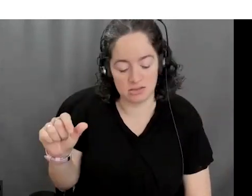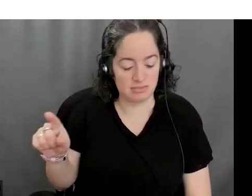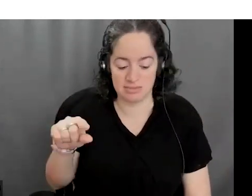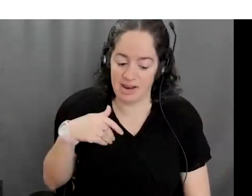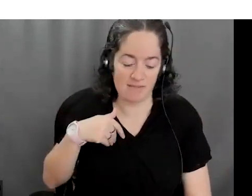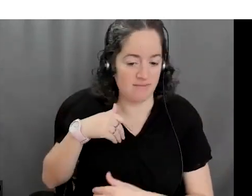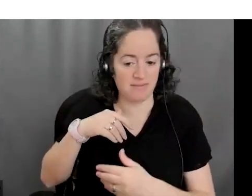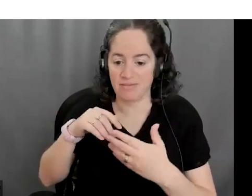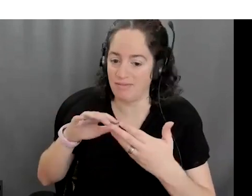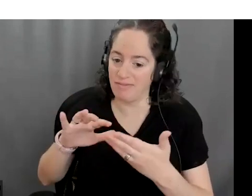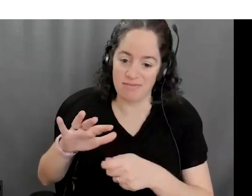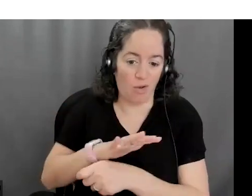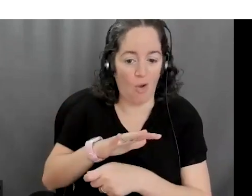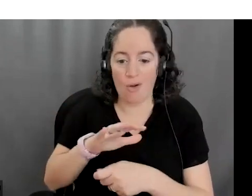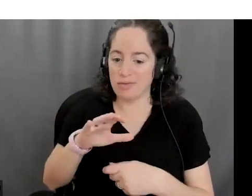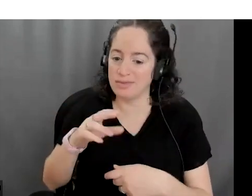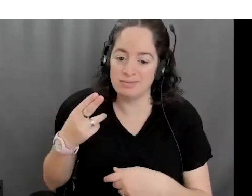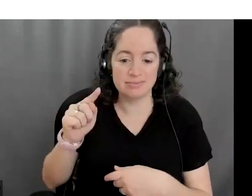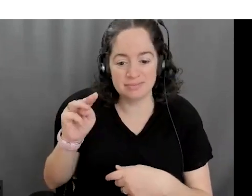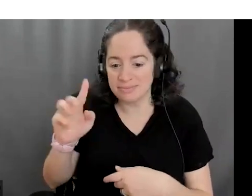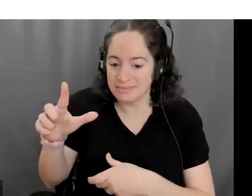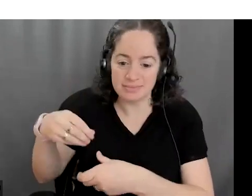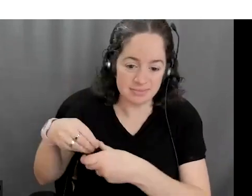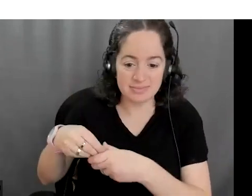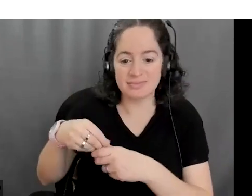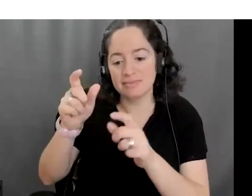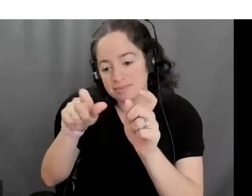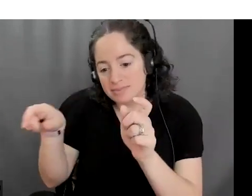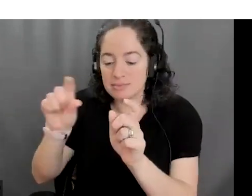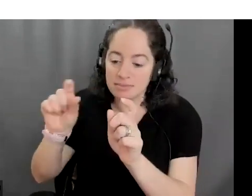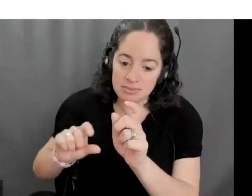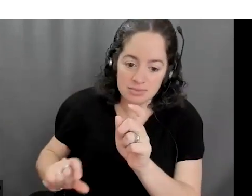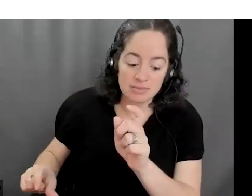with the column headers and the row headers, and then a separate table that sits next to it